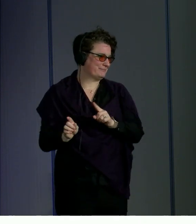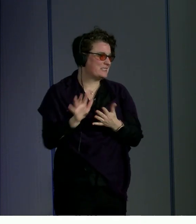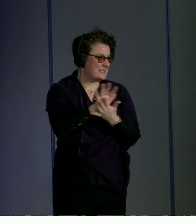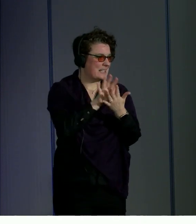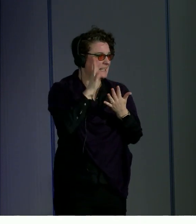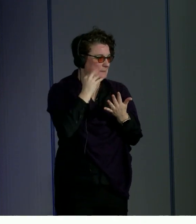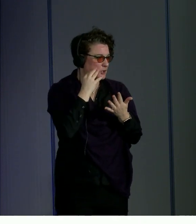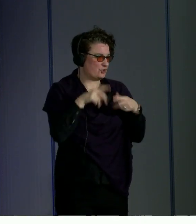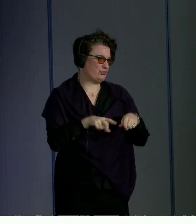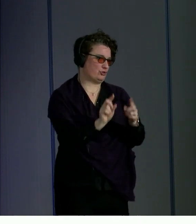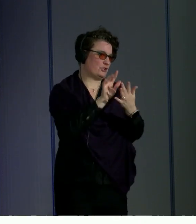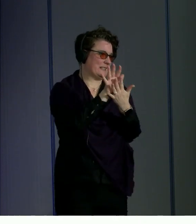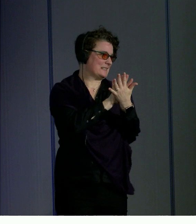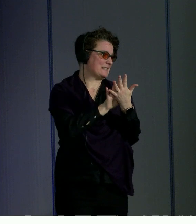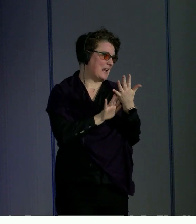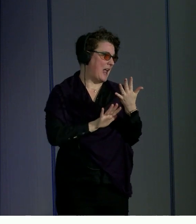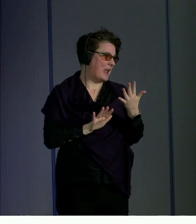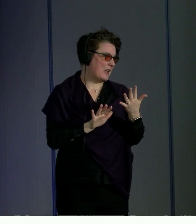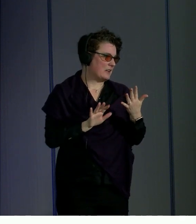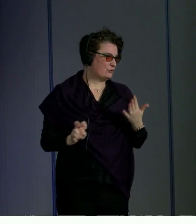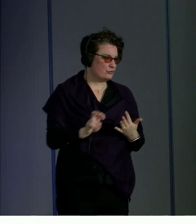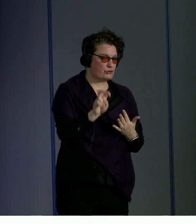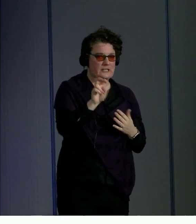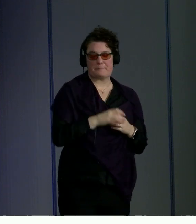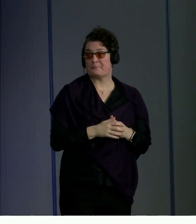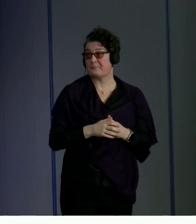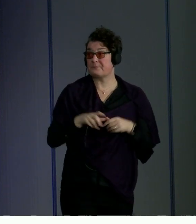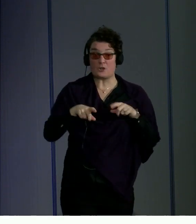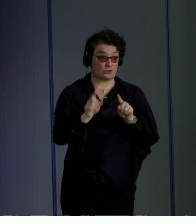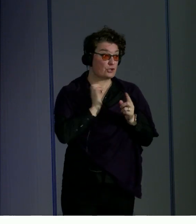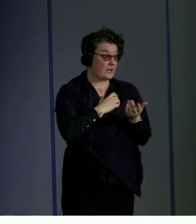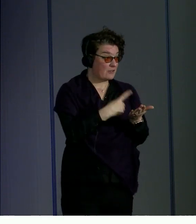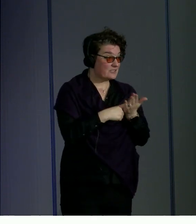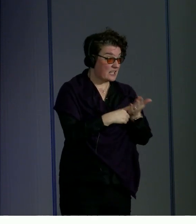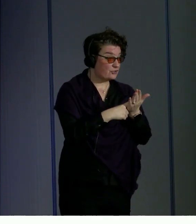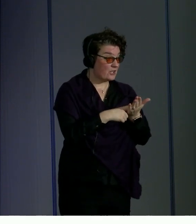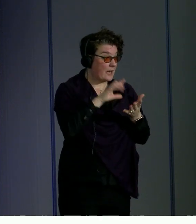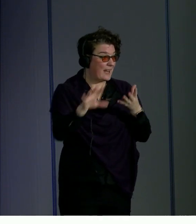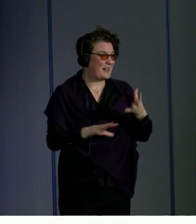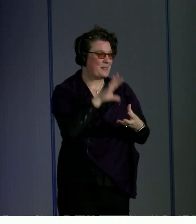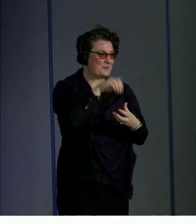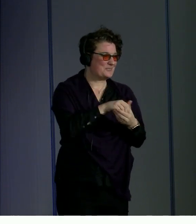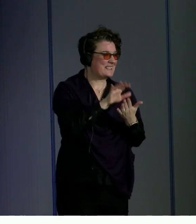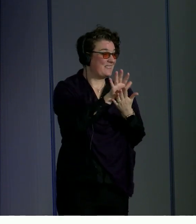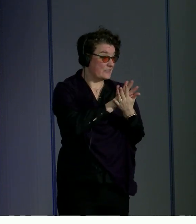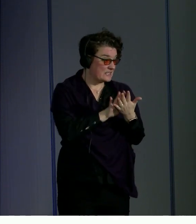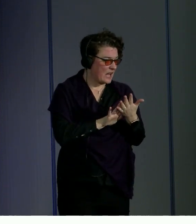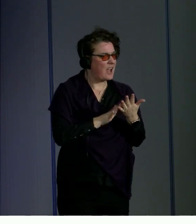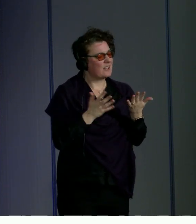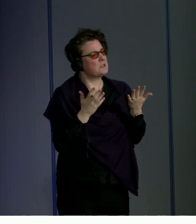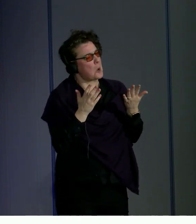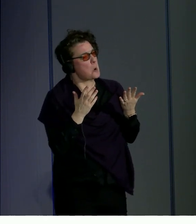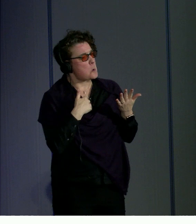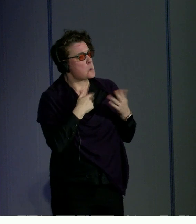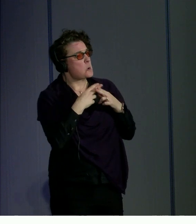And as we move through this discussion, inclusive design is, I would say broader range